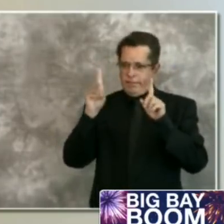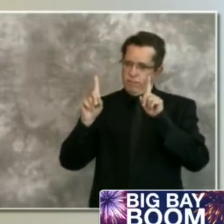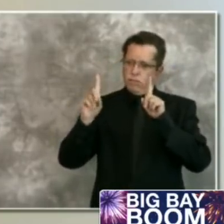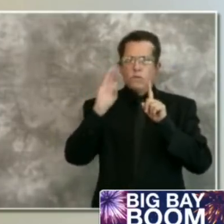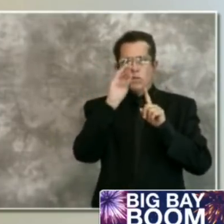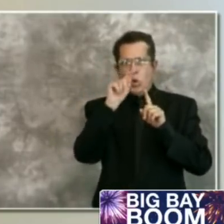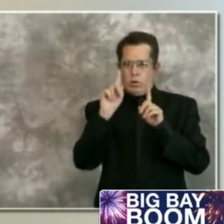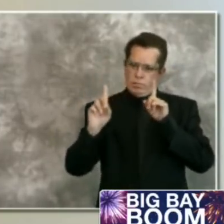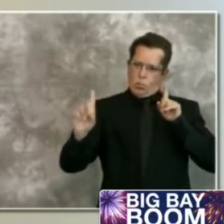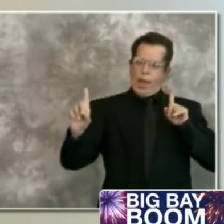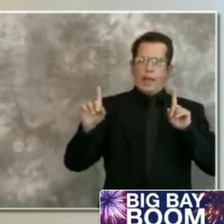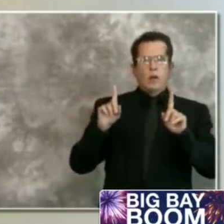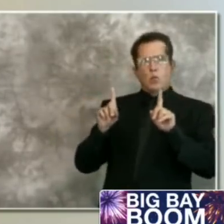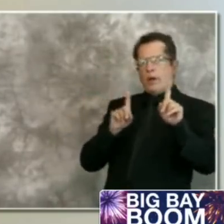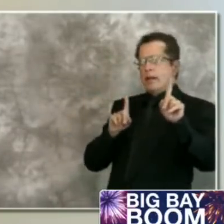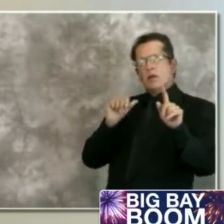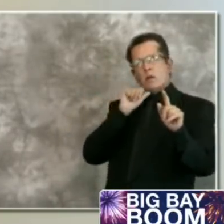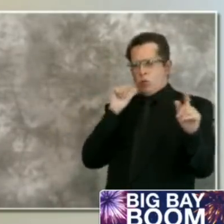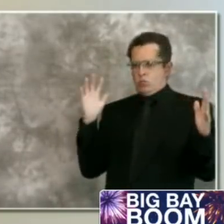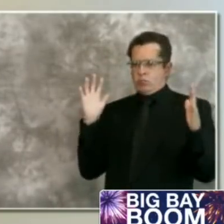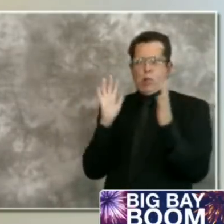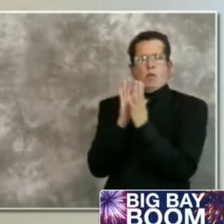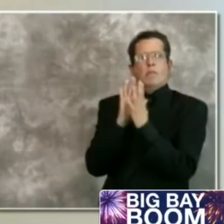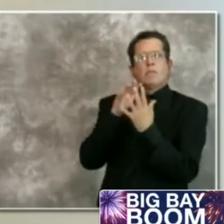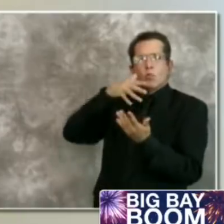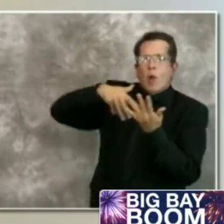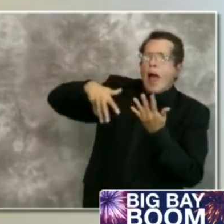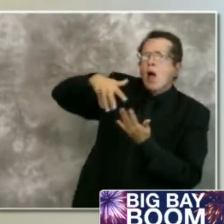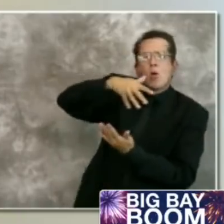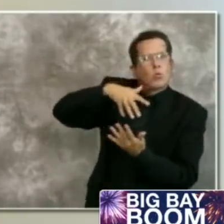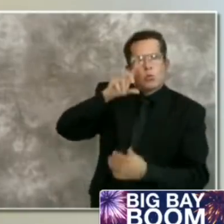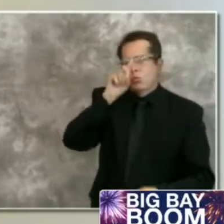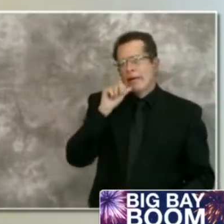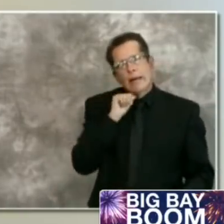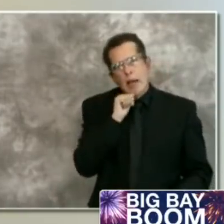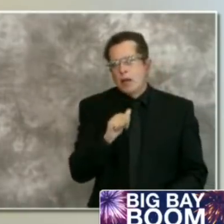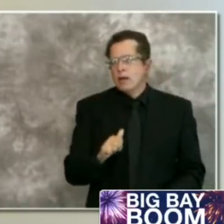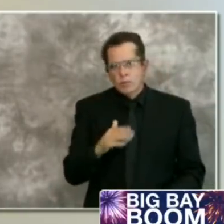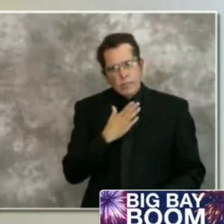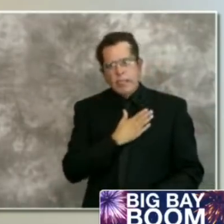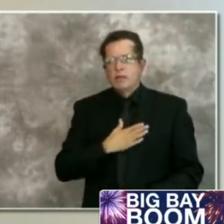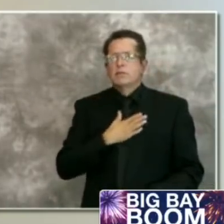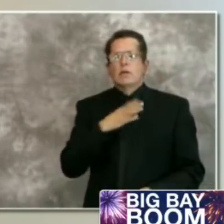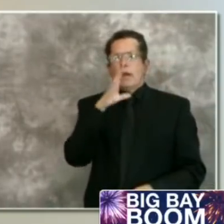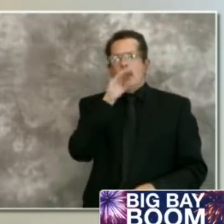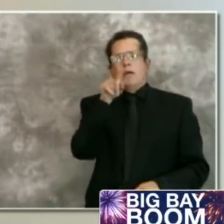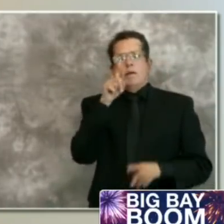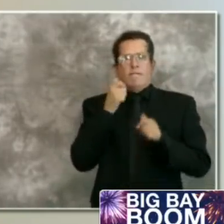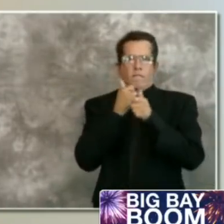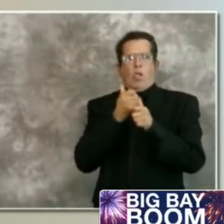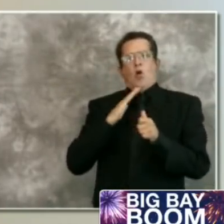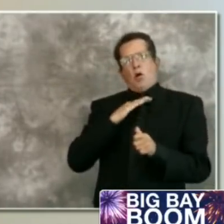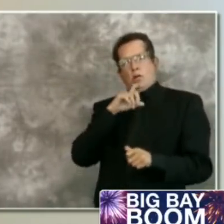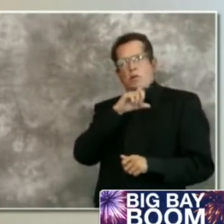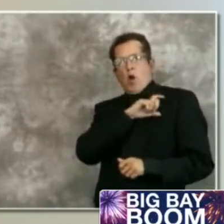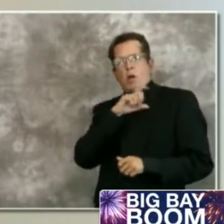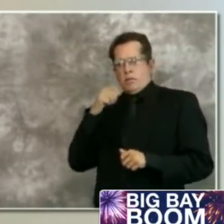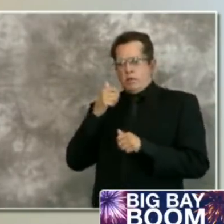CONTINUE REOPENING AND SO WE CONTINUE THAT EVERYONE TO PLEASE UTILIZE THE FACE COVERING WOMEN 20 ANY TIME YOU'RE WITHIN 6 FEET OF AN ODD COUPLE NUMBER WE'VE AVOIDED